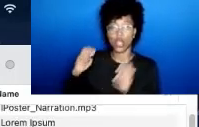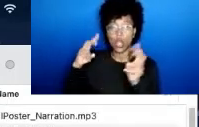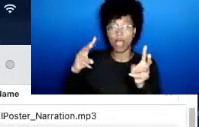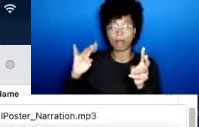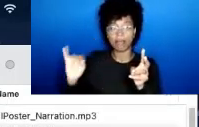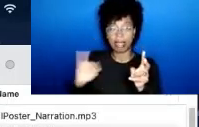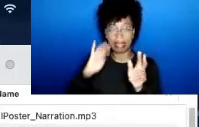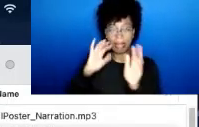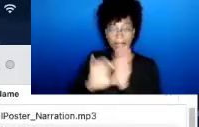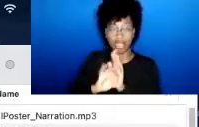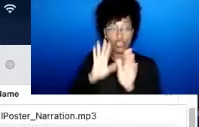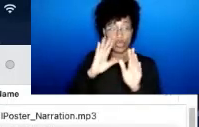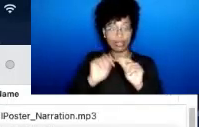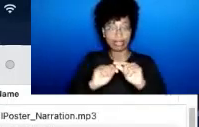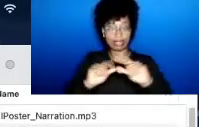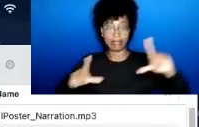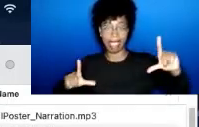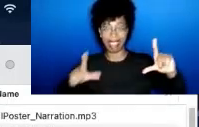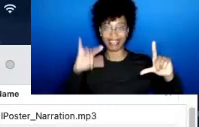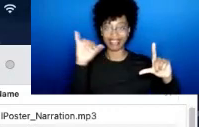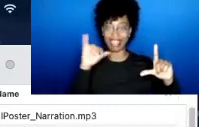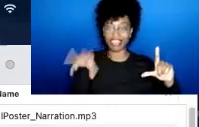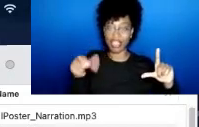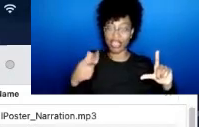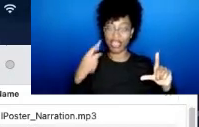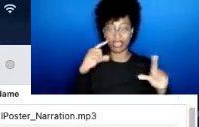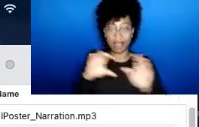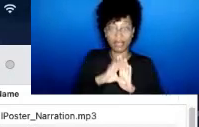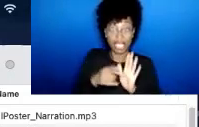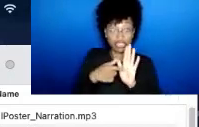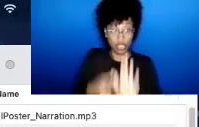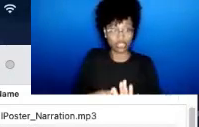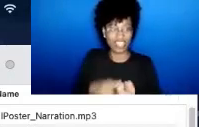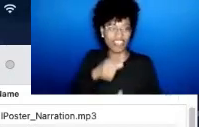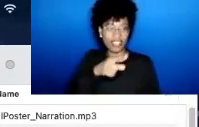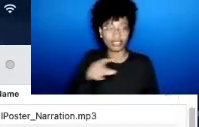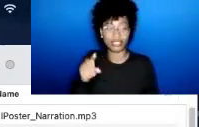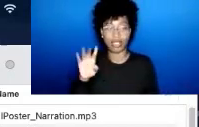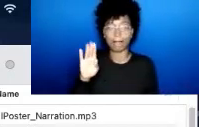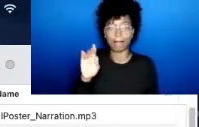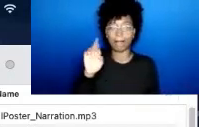you. So here is a bar chart. Just drag-and-drop that in